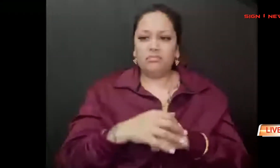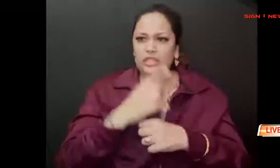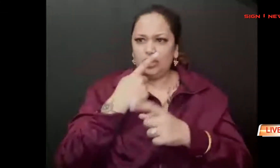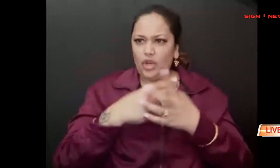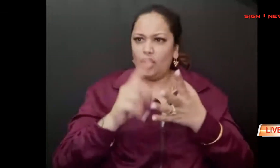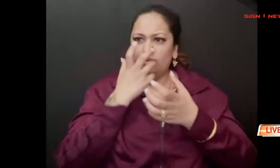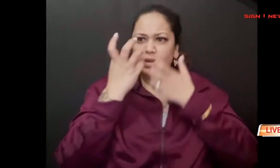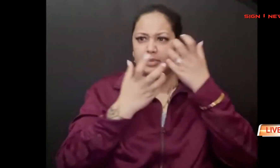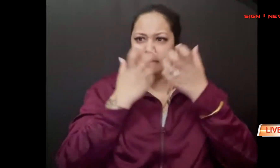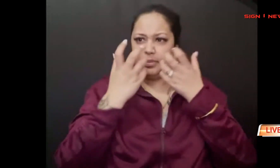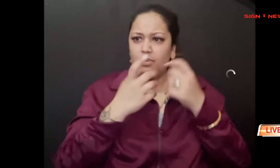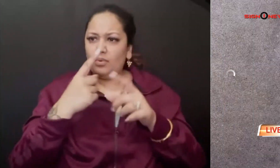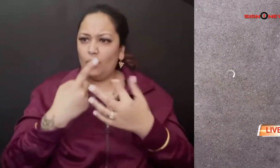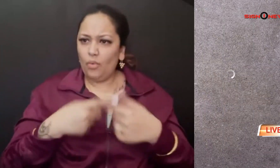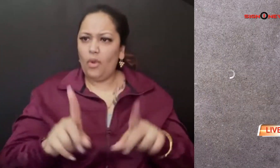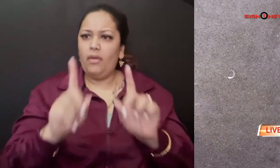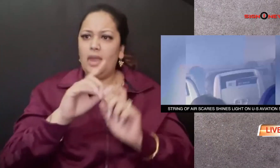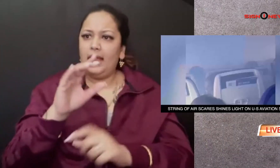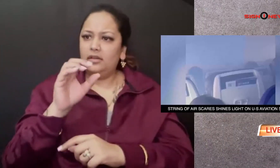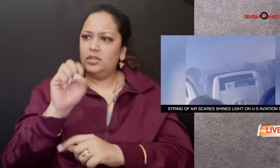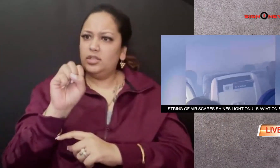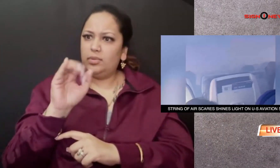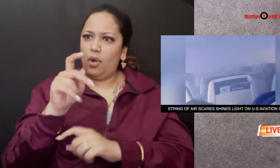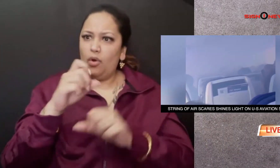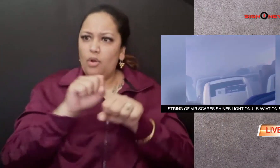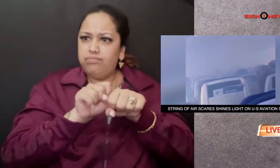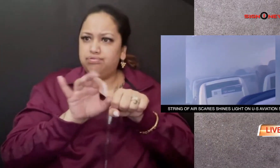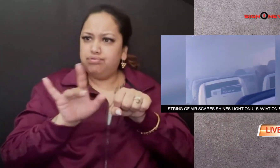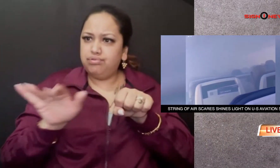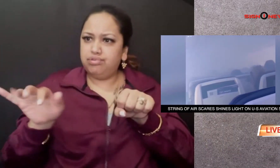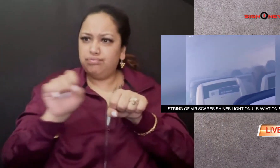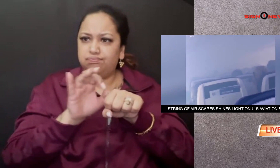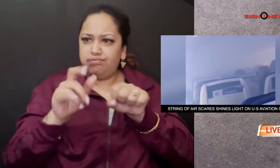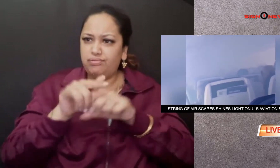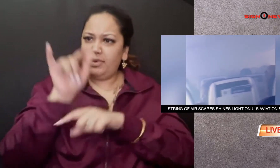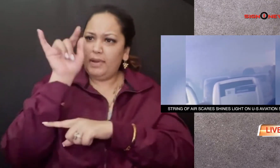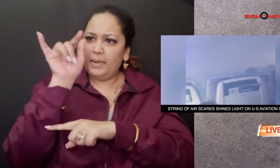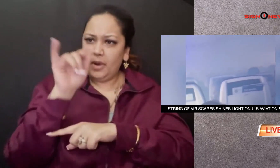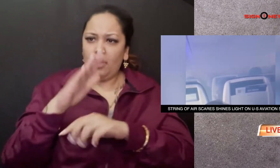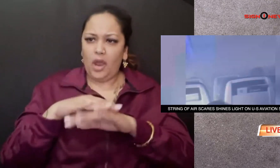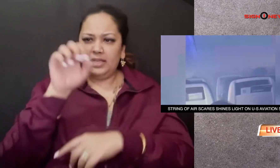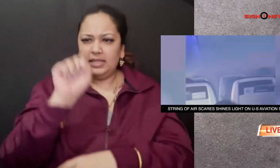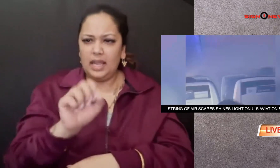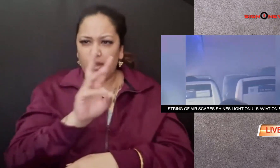On Monday passengers started screaming as smoke filled the cabin aboard a